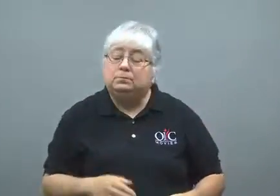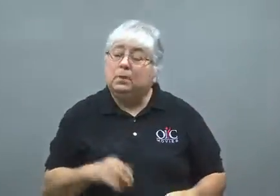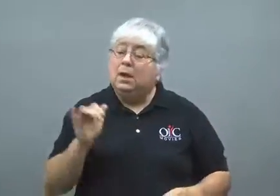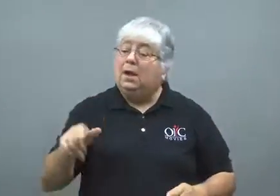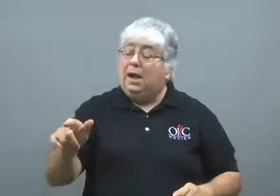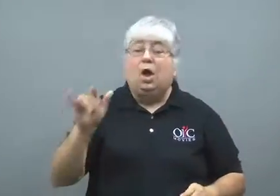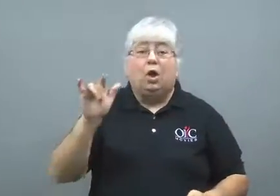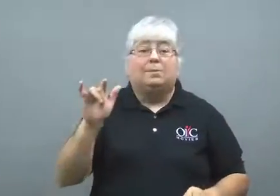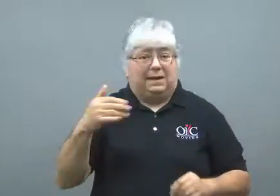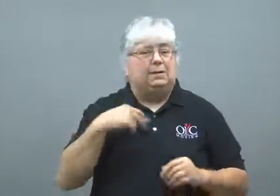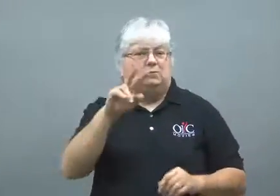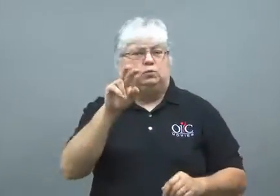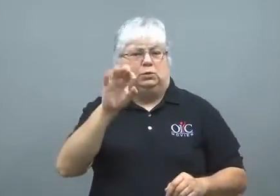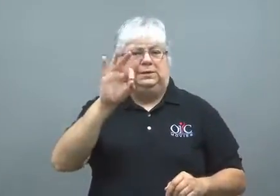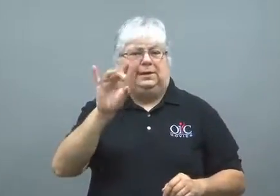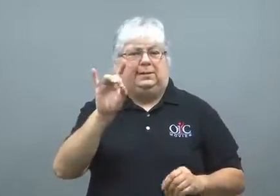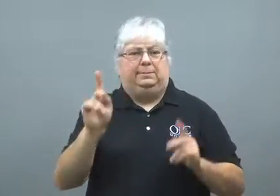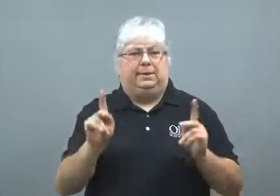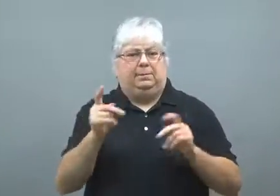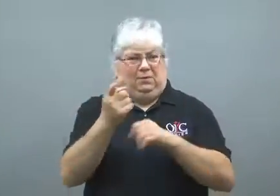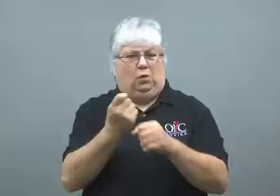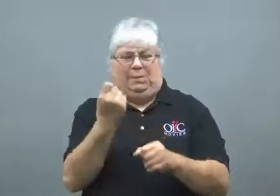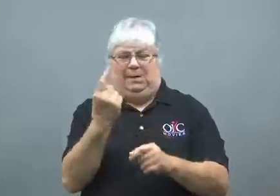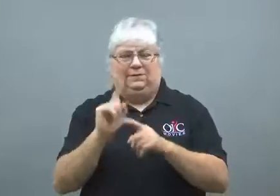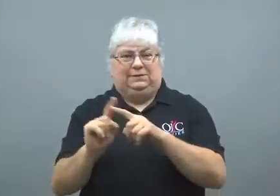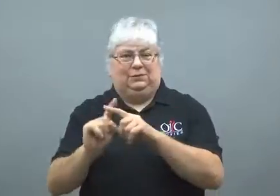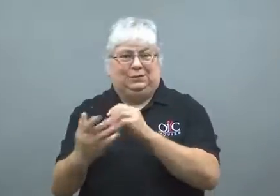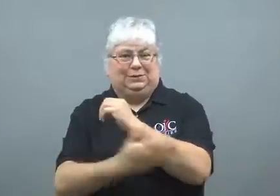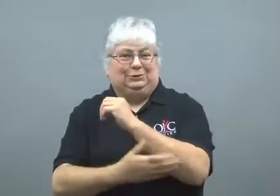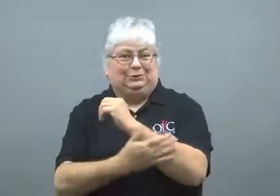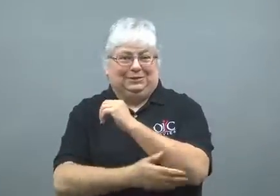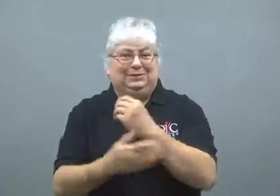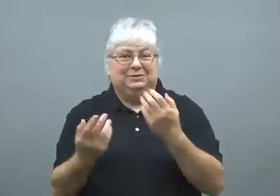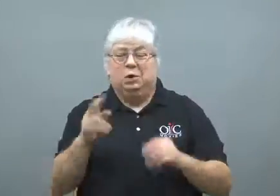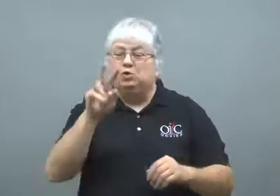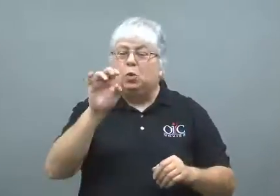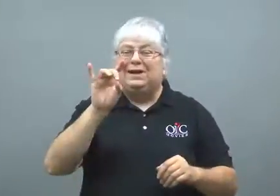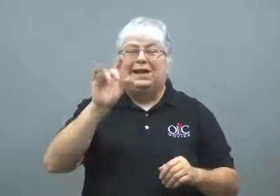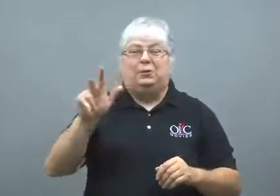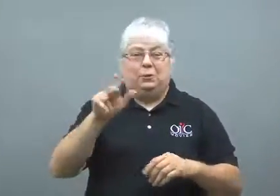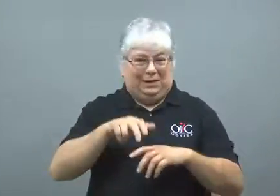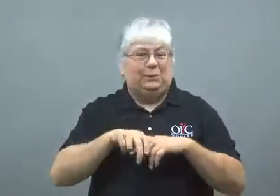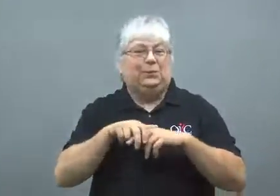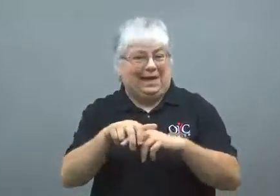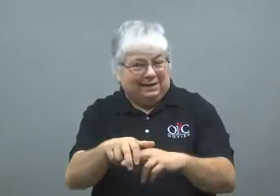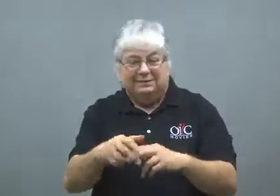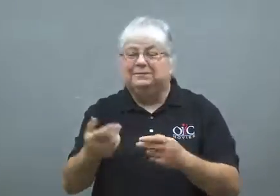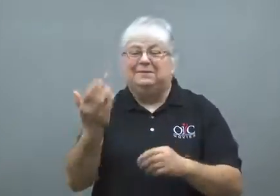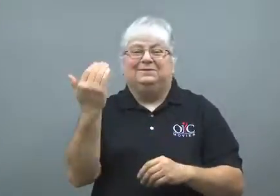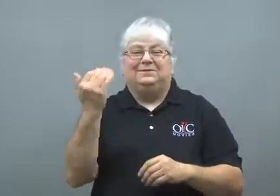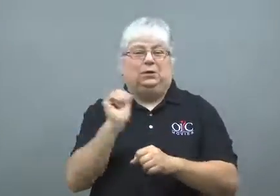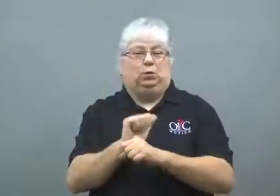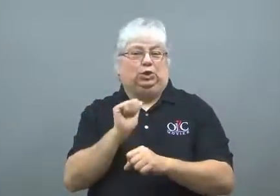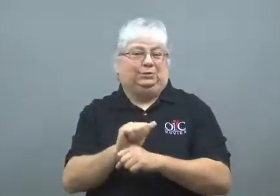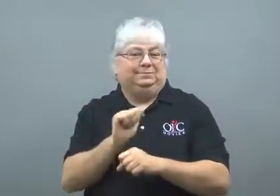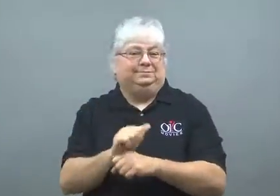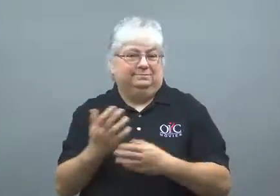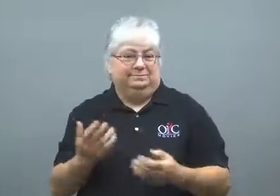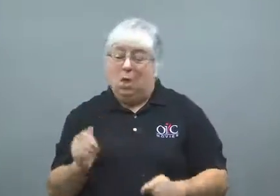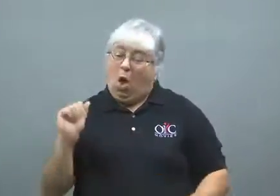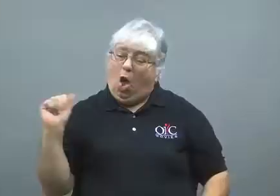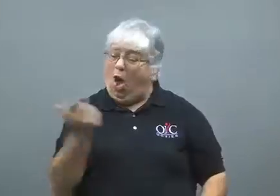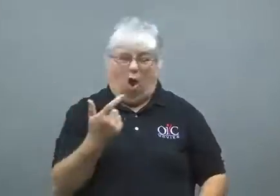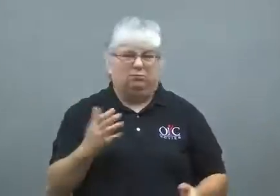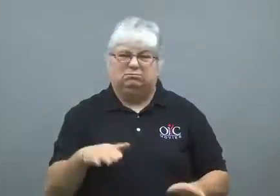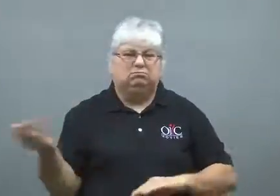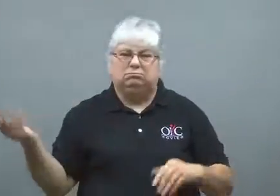There were 298 people on board the plane from 11 countries.